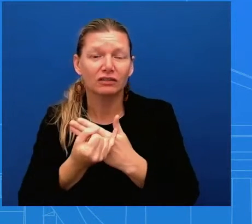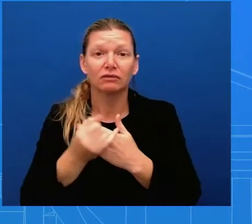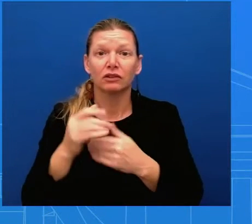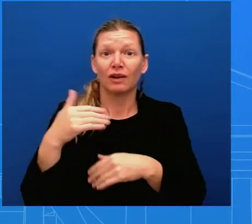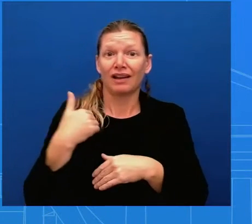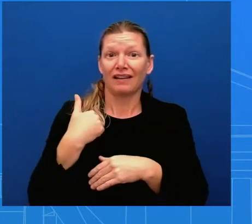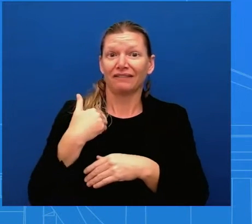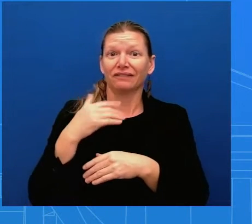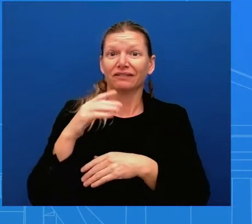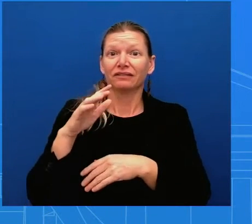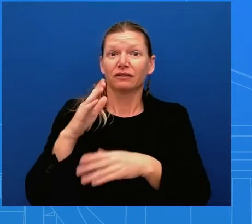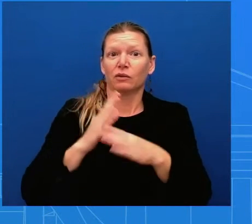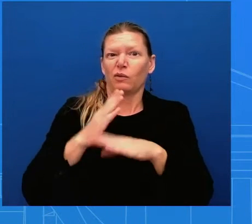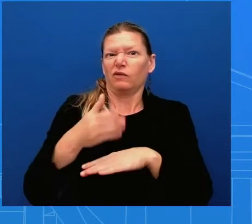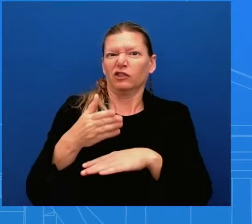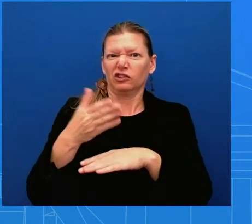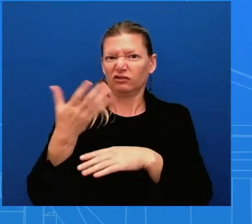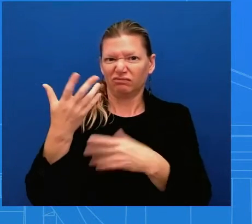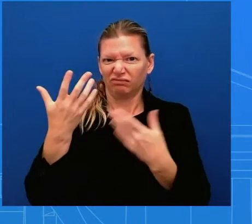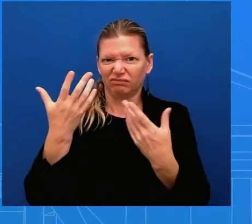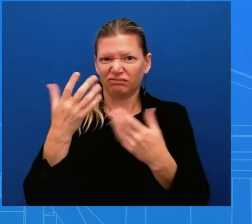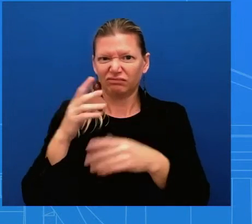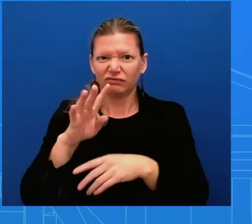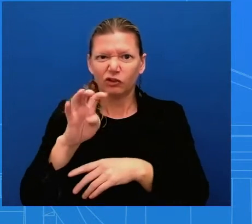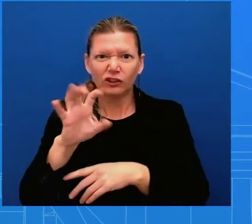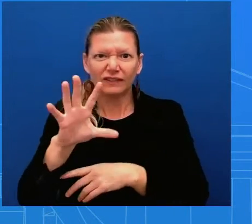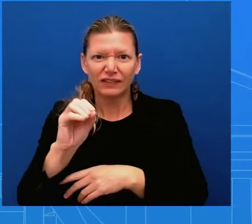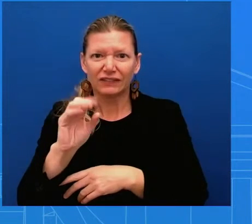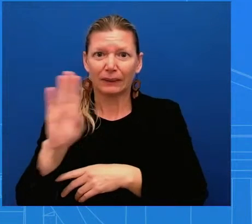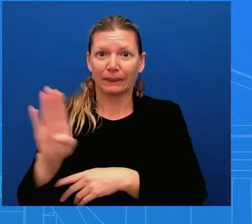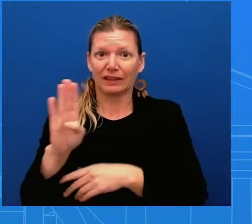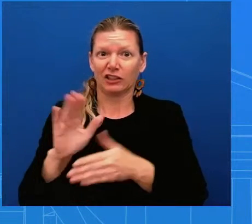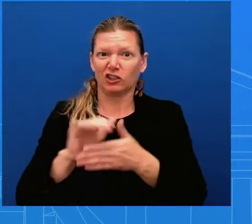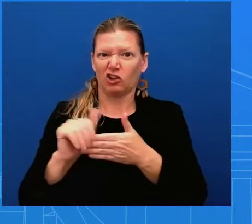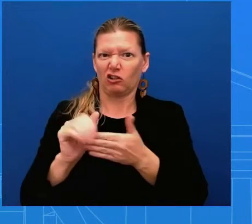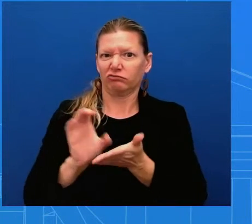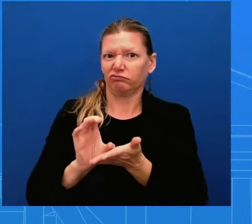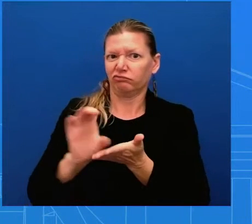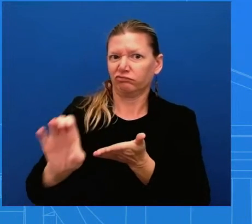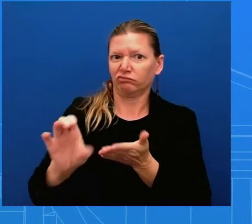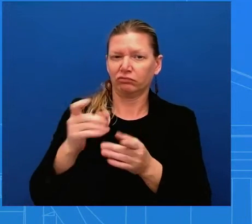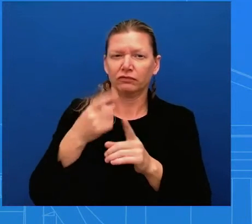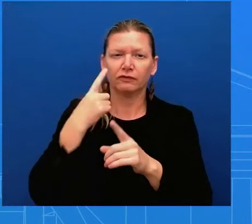Today, we released an updated map showcasing thousands of projects that are underway,